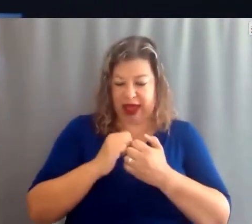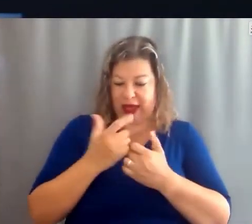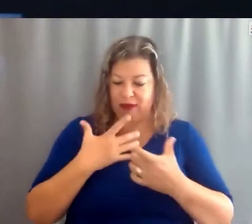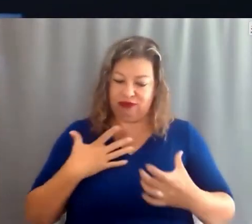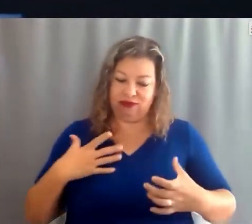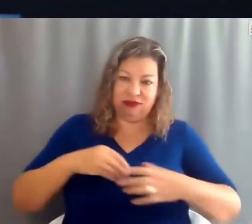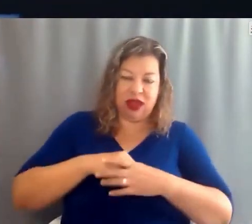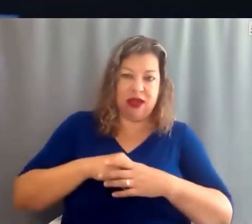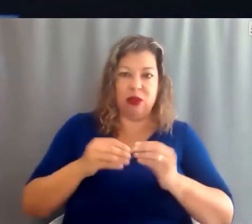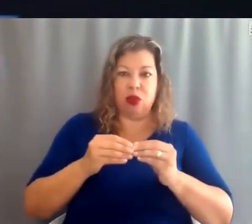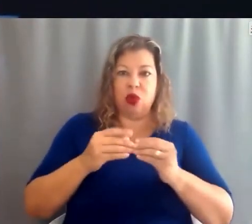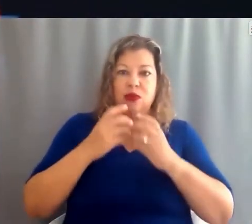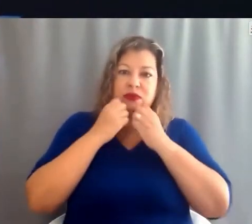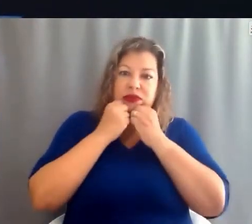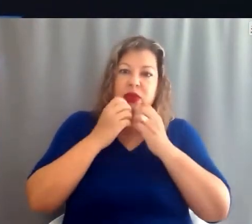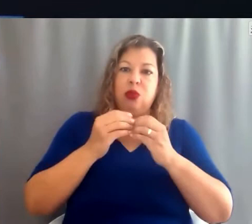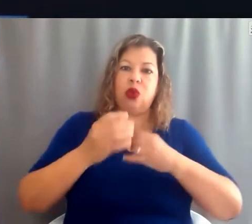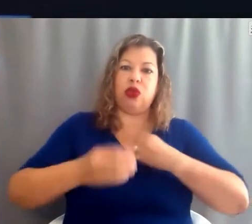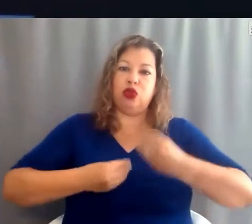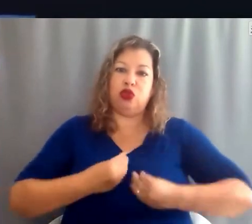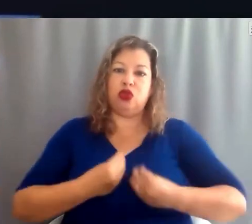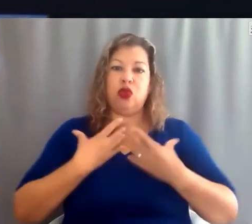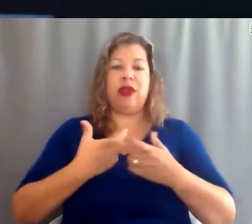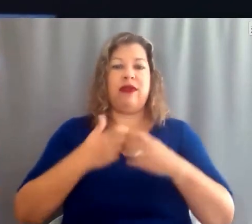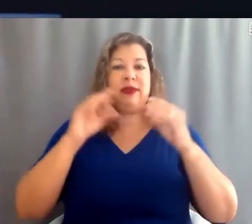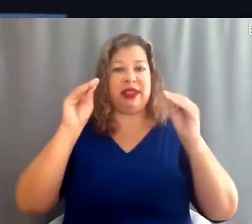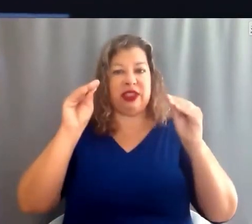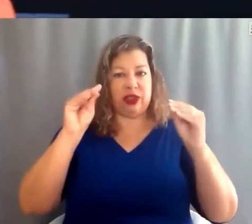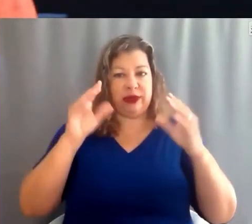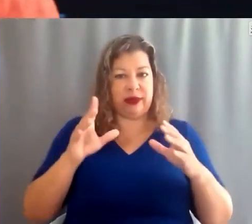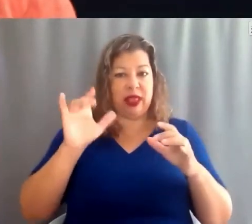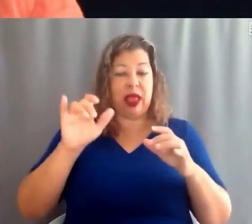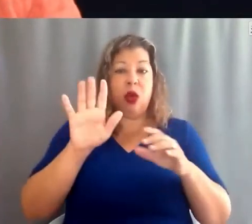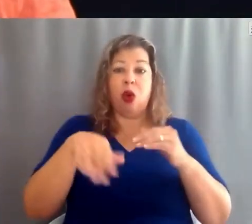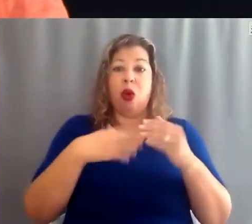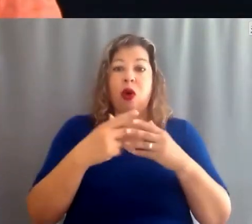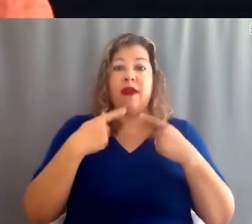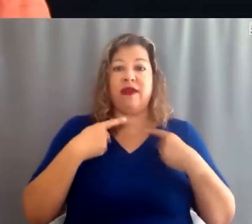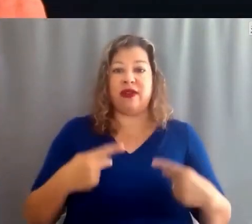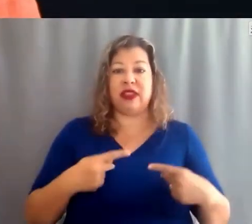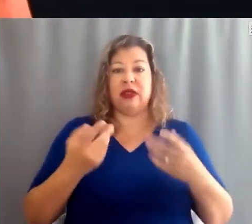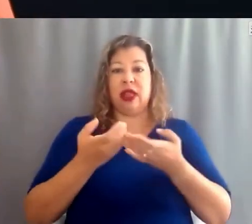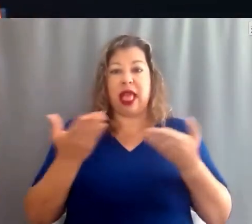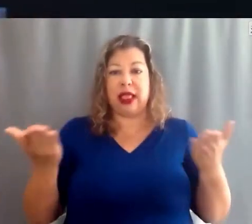And that are all the physical elements of the Collider Classroom.